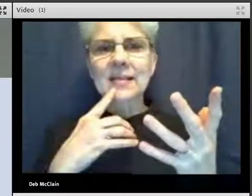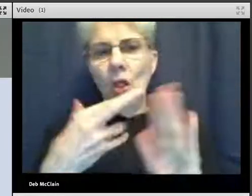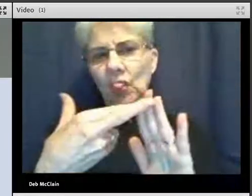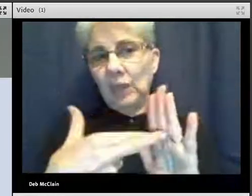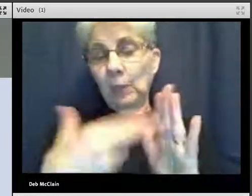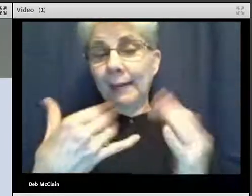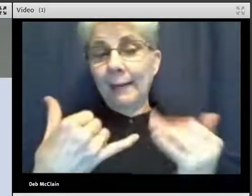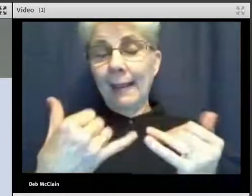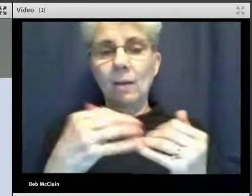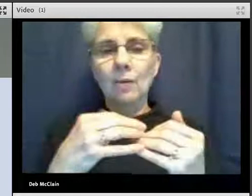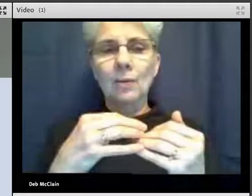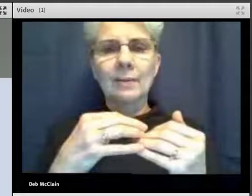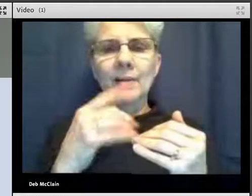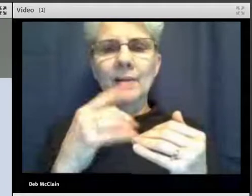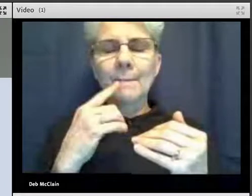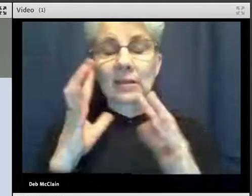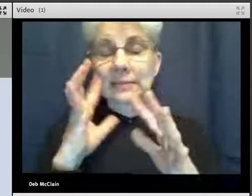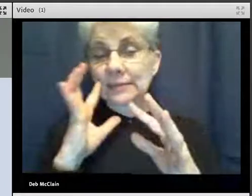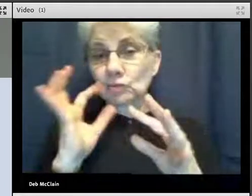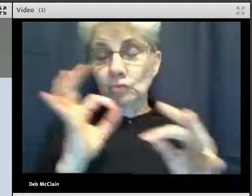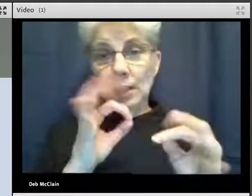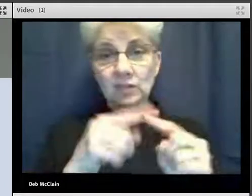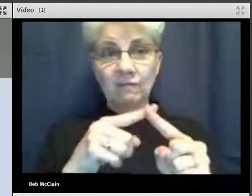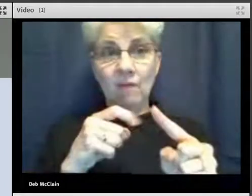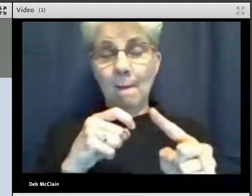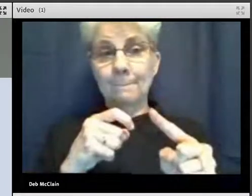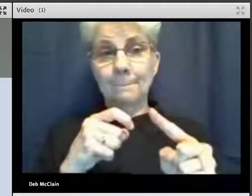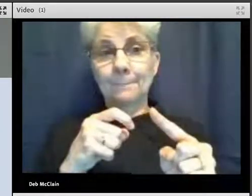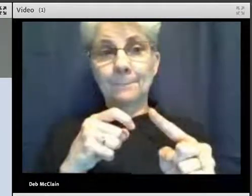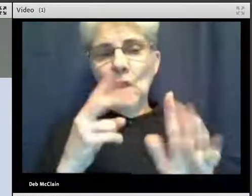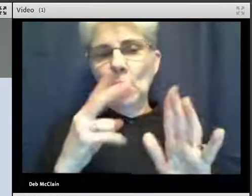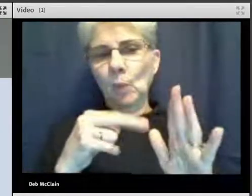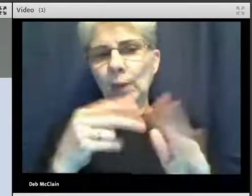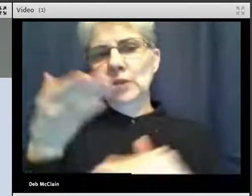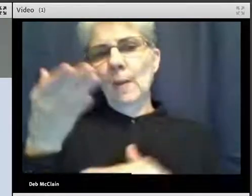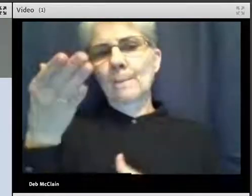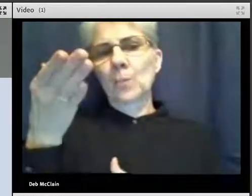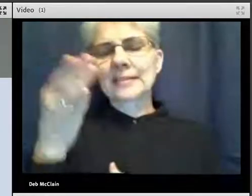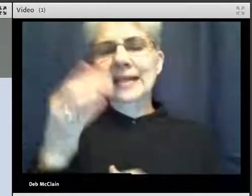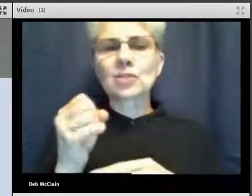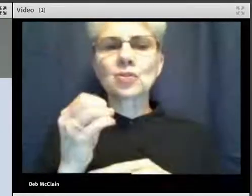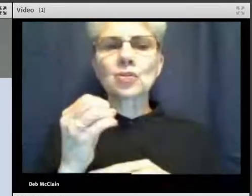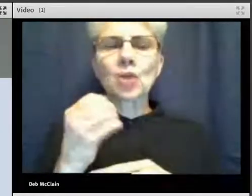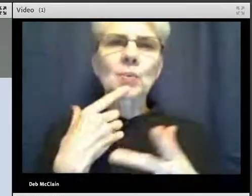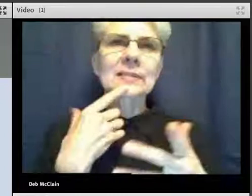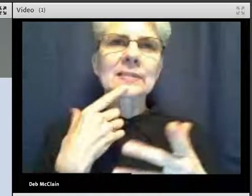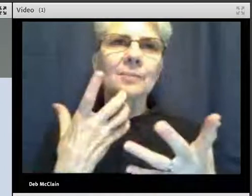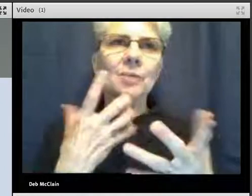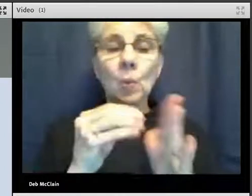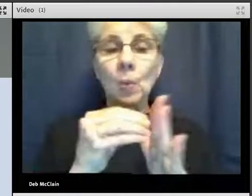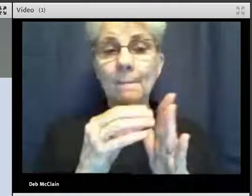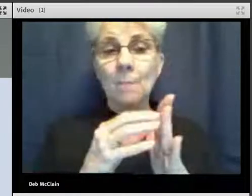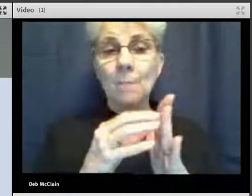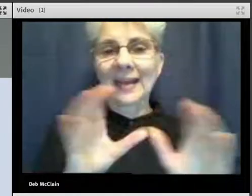because it just distracts from the -- the the reader's presentation. So you would say -- you would mark it as decorative